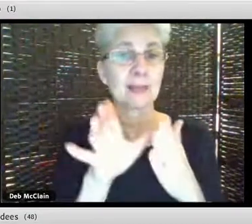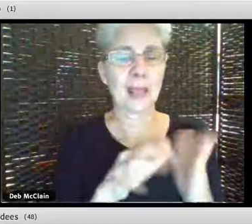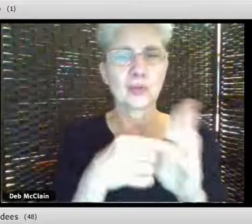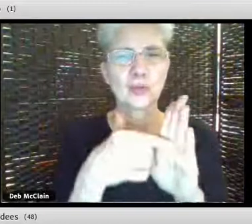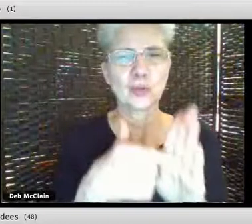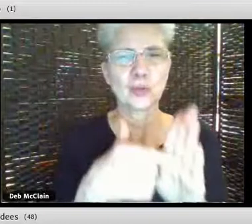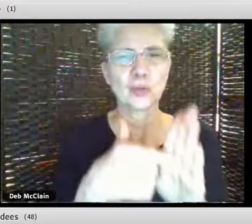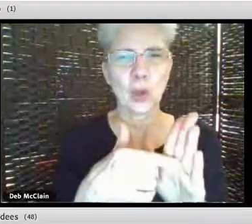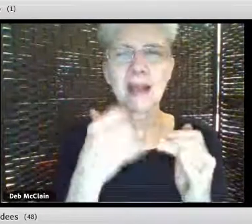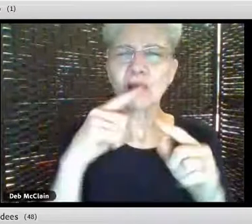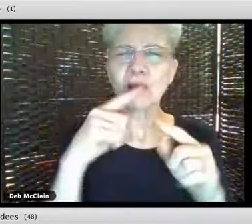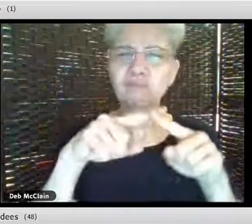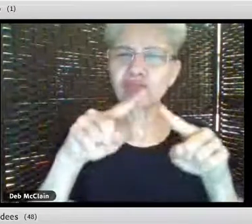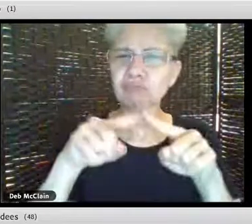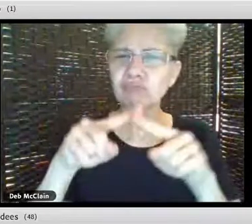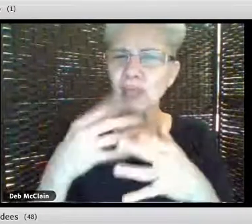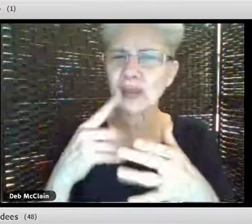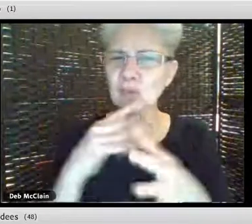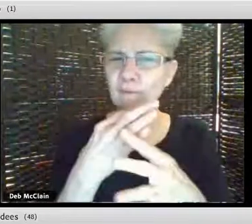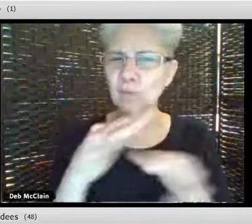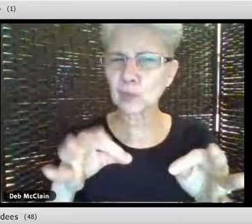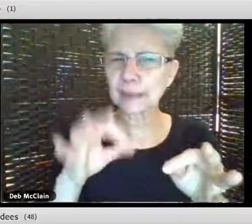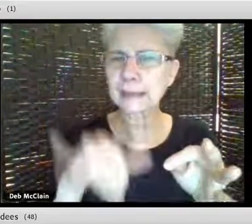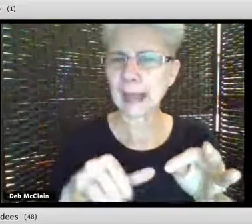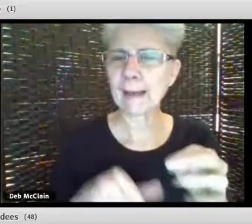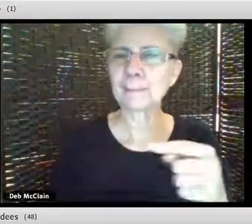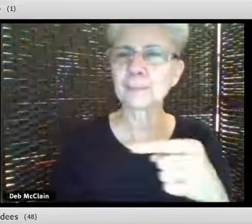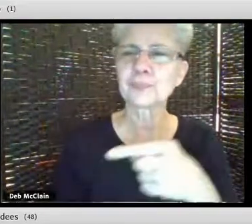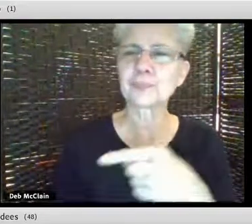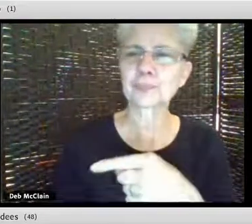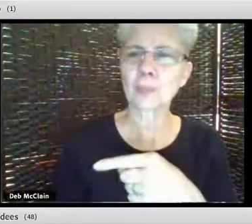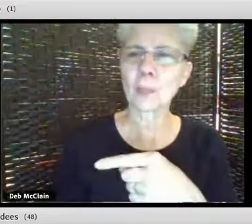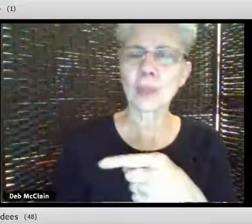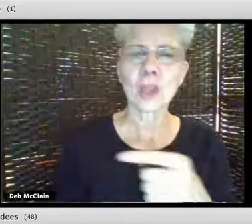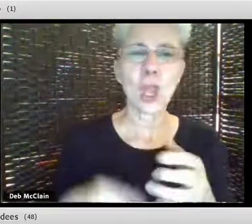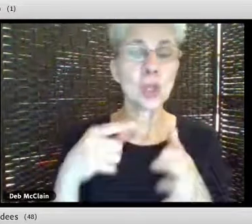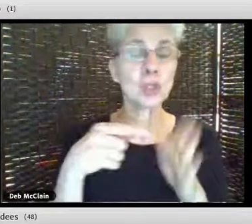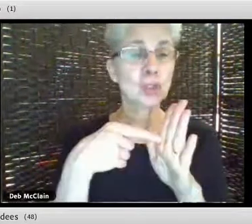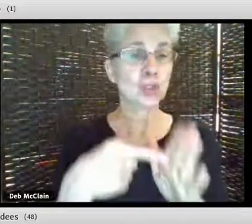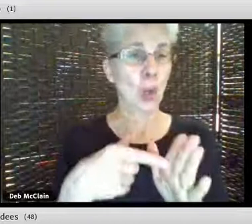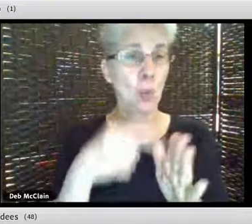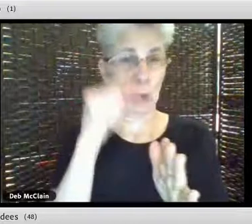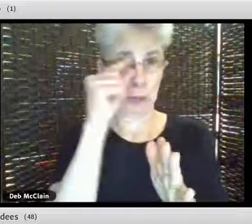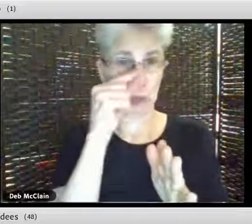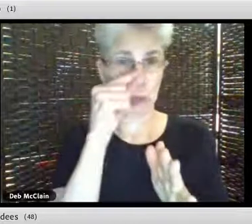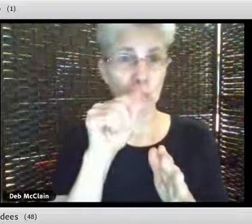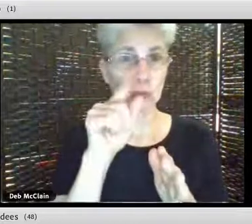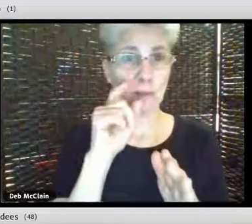and that's the point of what I'm showing you today, that all this stuff is free. So let me show you kind of what Google Drive looks like